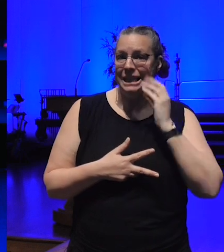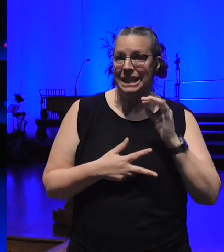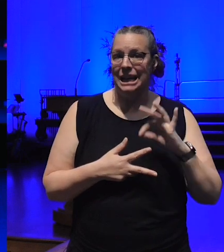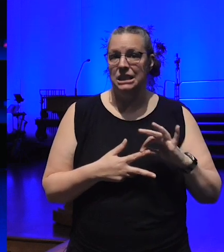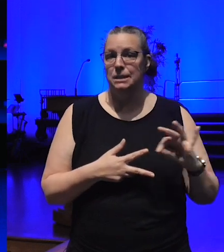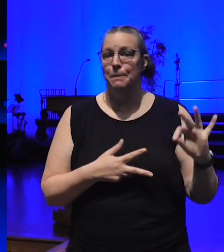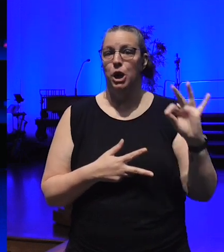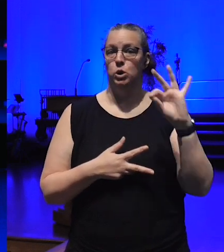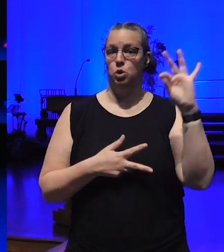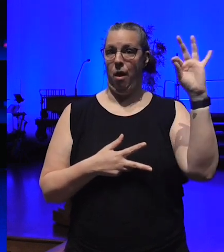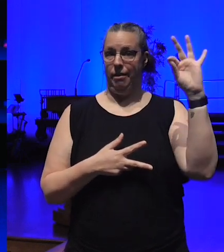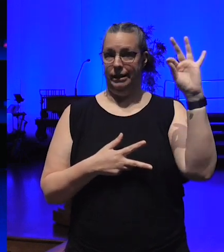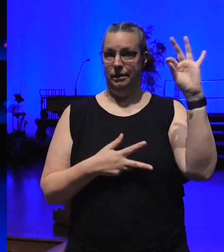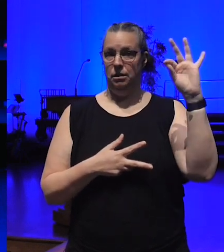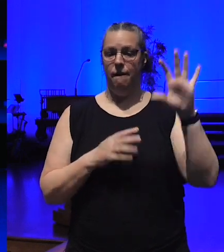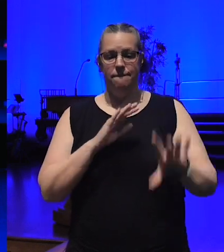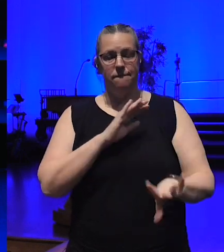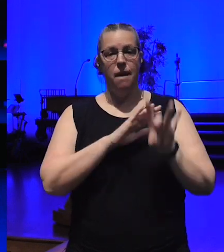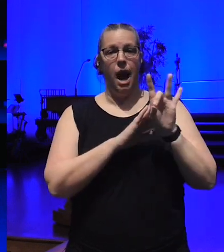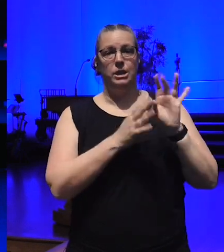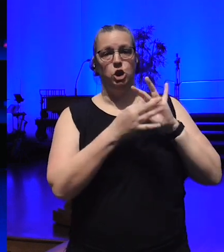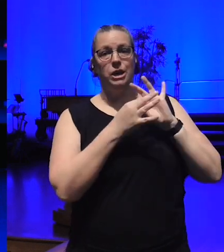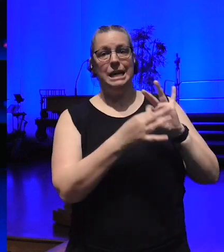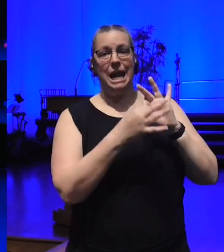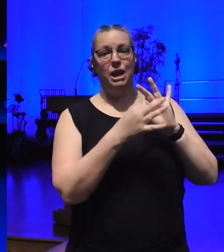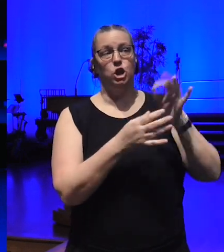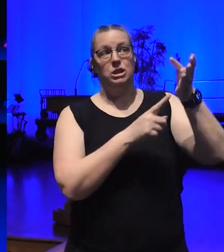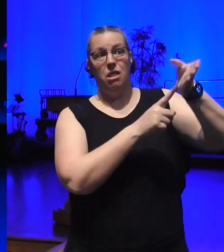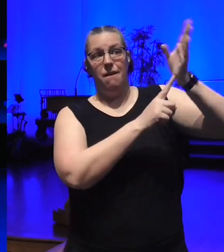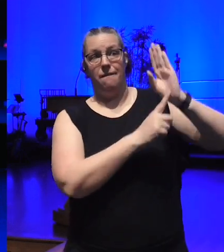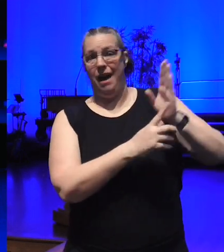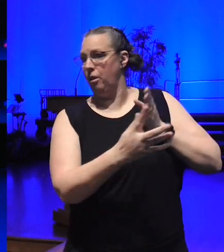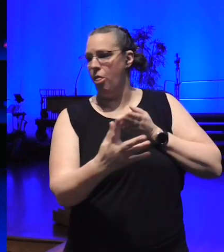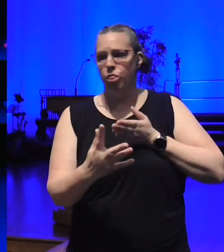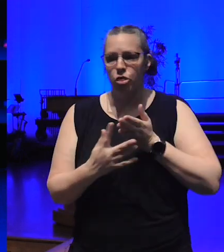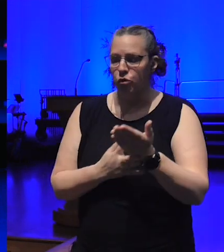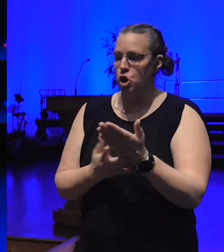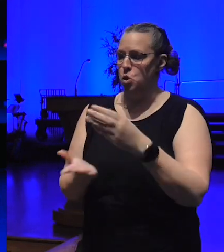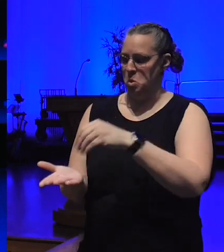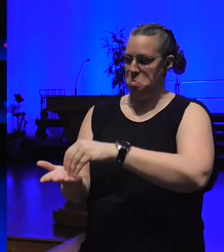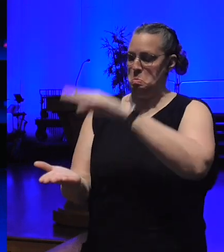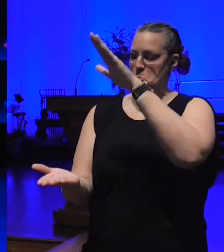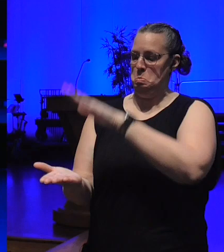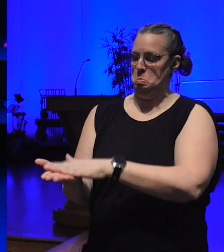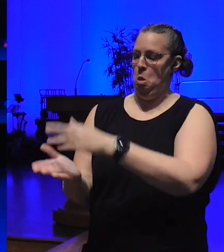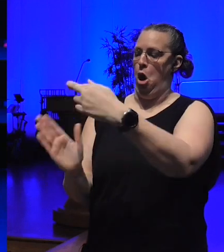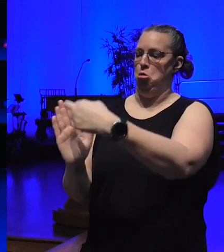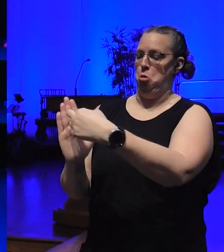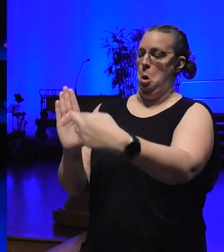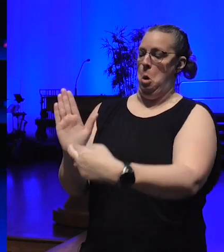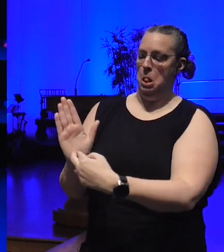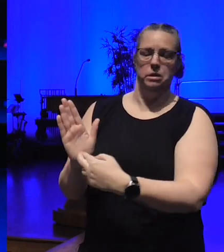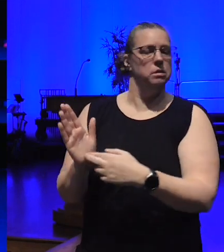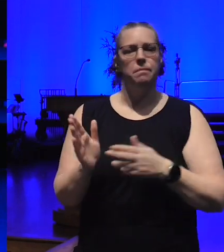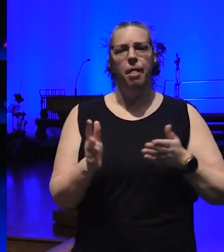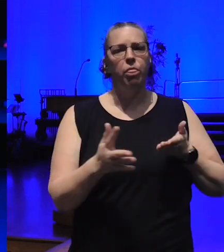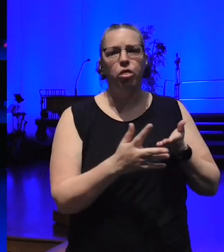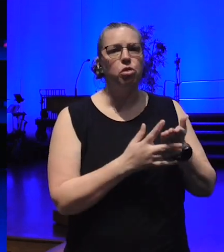find your connection to the Divine not through Creeds or rules but through your own personal